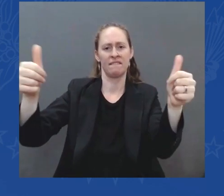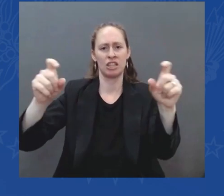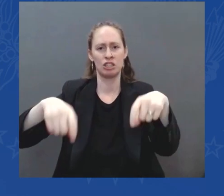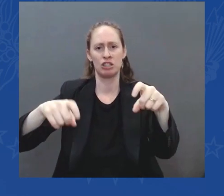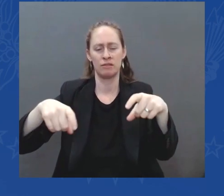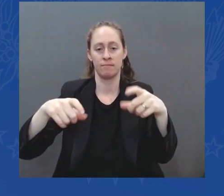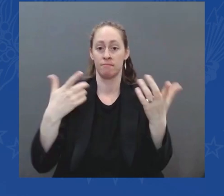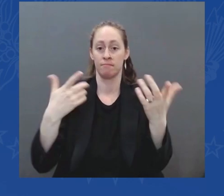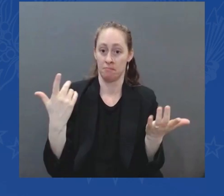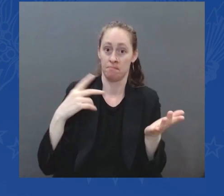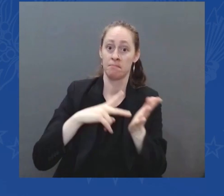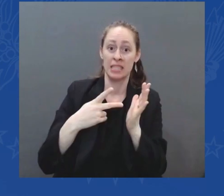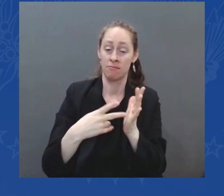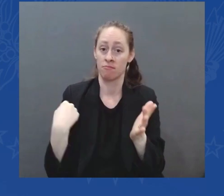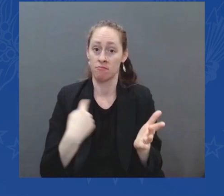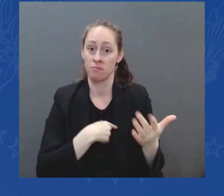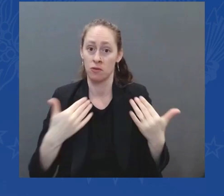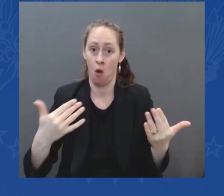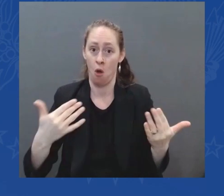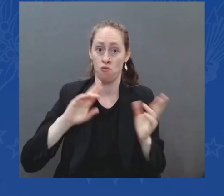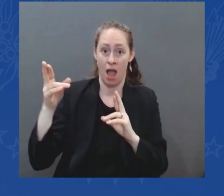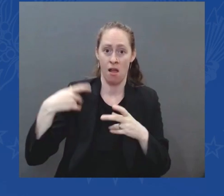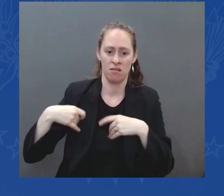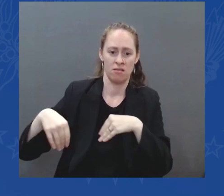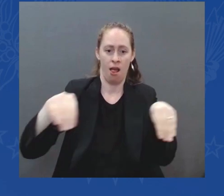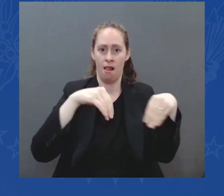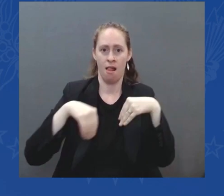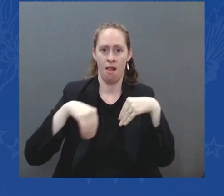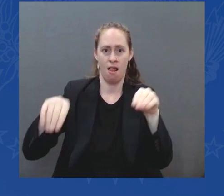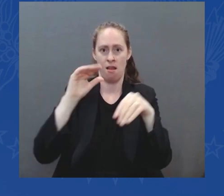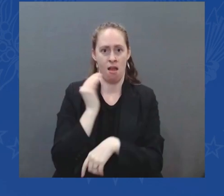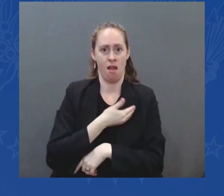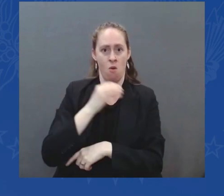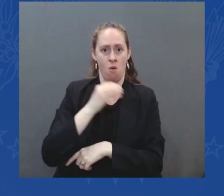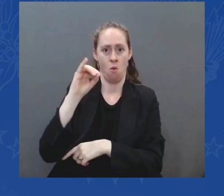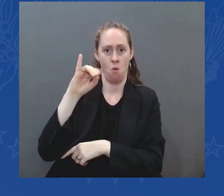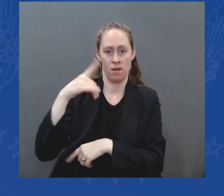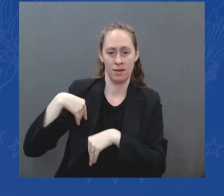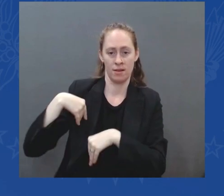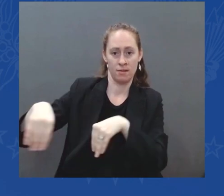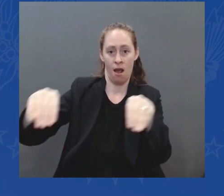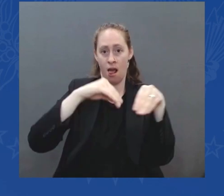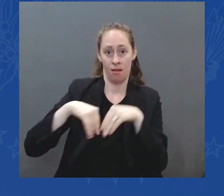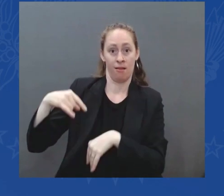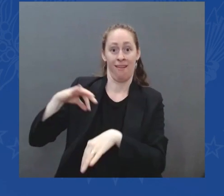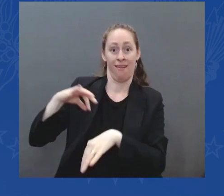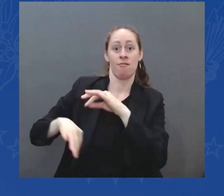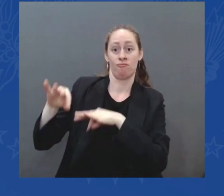when prices are lower so we'll be ready -- we'll be ready for future emergencies.